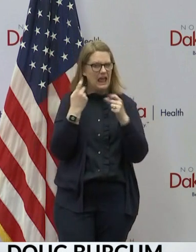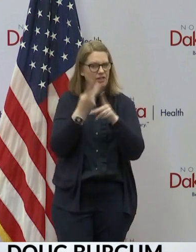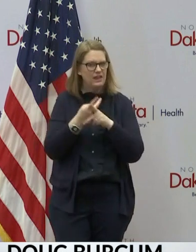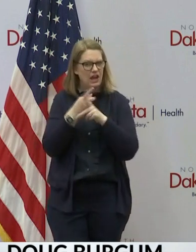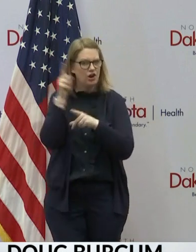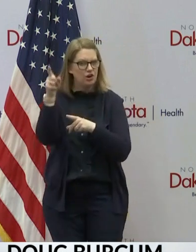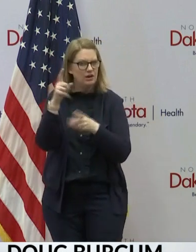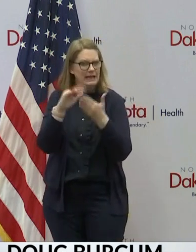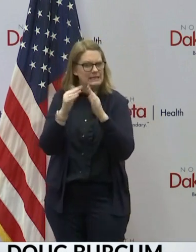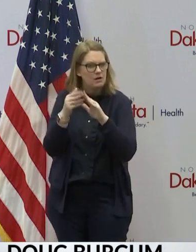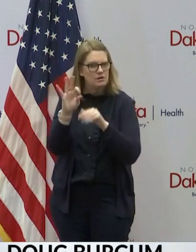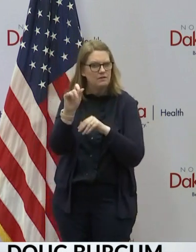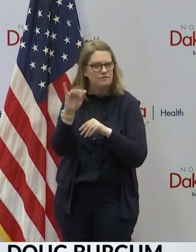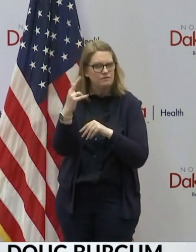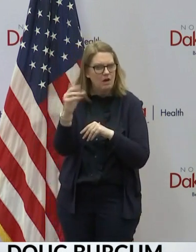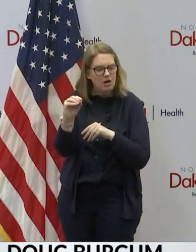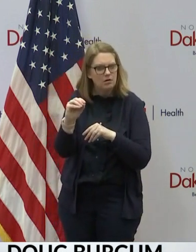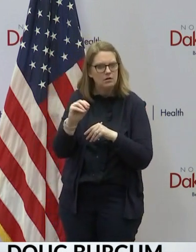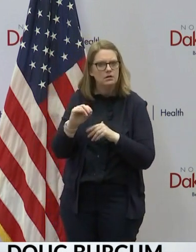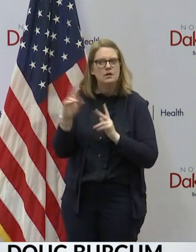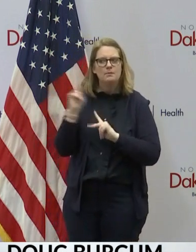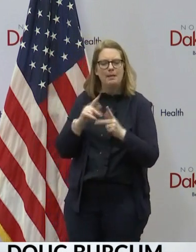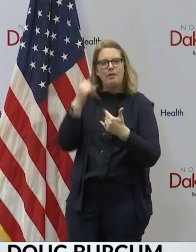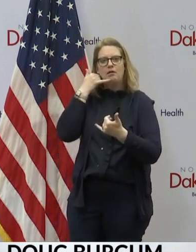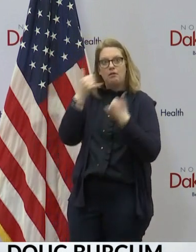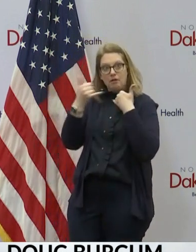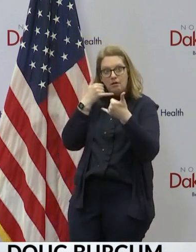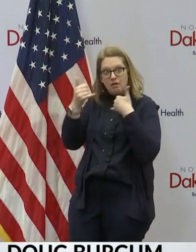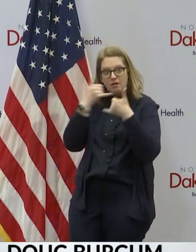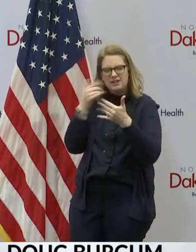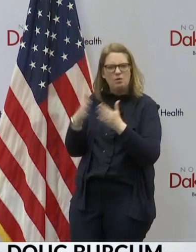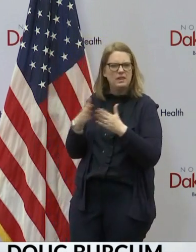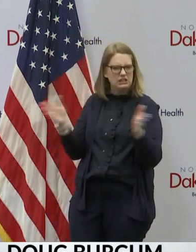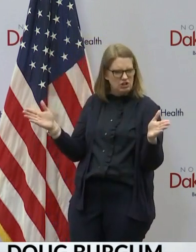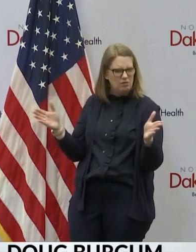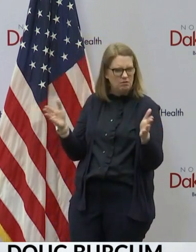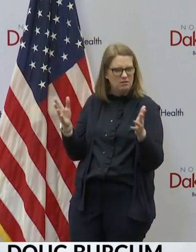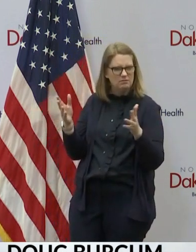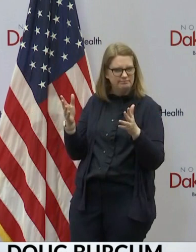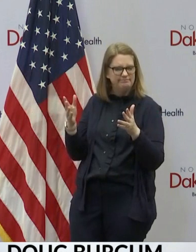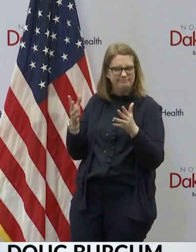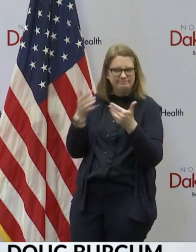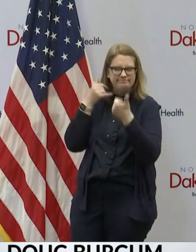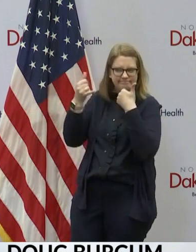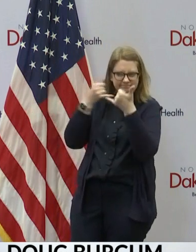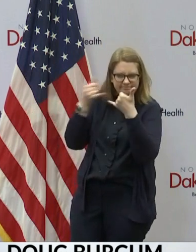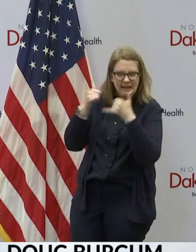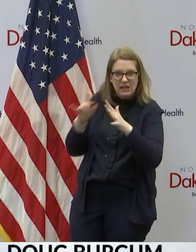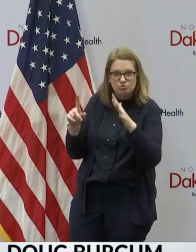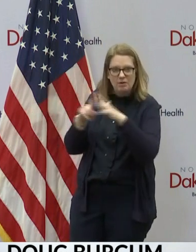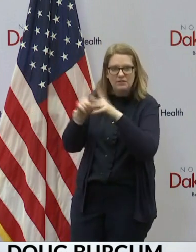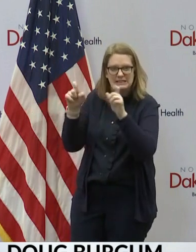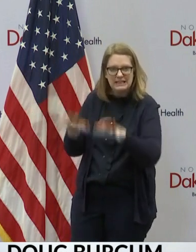HEALTHCARE PROVIDER, ONE NOTE WE MENTION FROM THE CORONAVIRUS TASK FORCE, FAMILY HEALTHCARE IN DOWNTOWN FARGO IS THAT A NUMBER